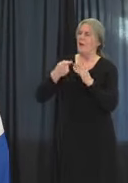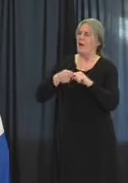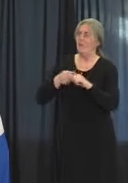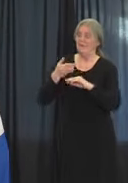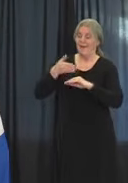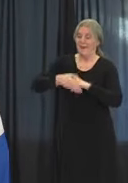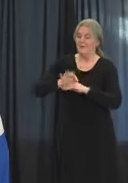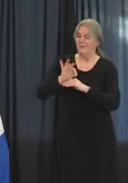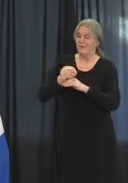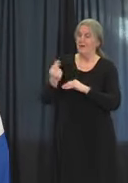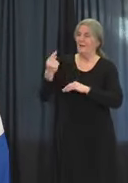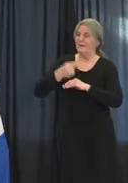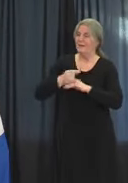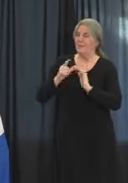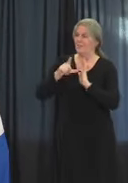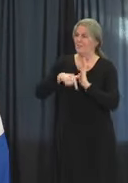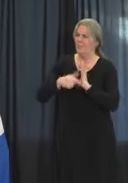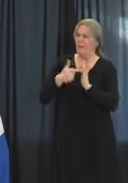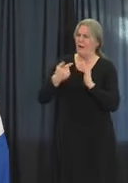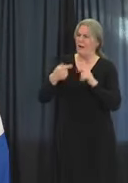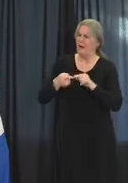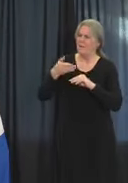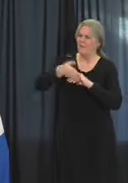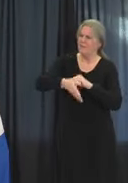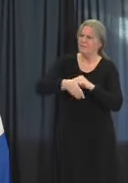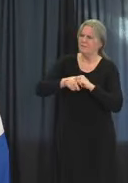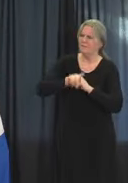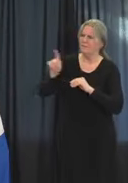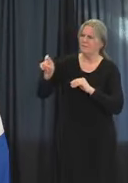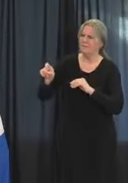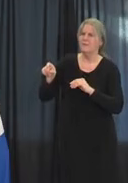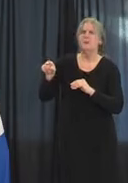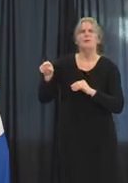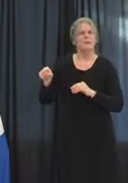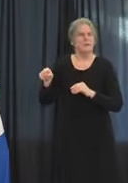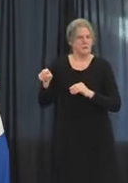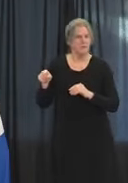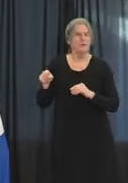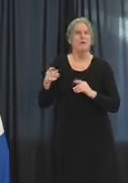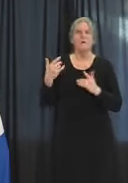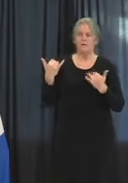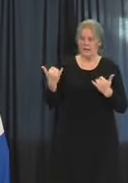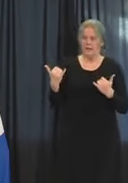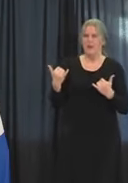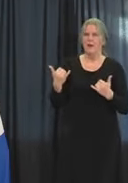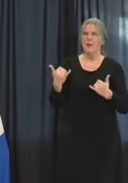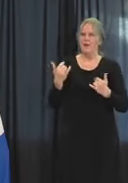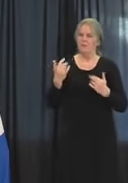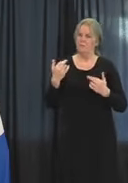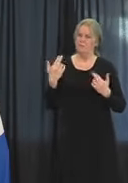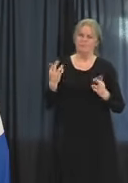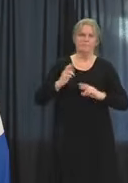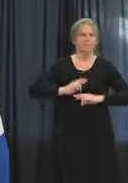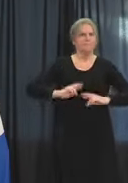touch on what would happen after that 90 days expires. So again, we are doing the necessary work right now to make